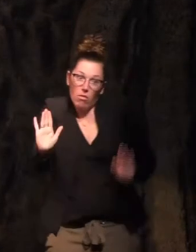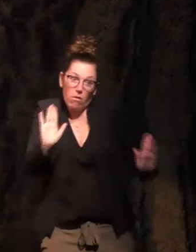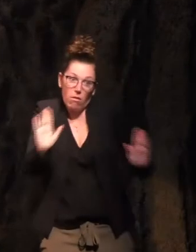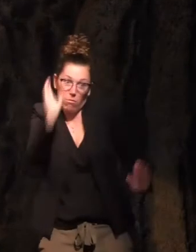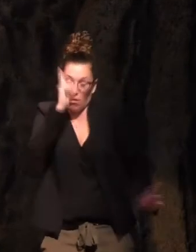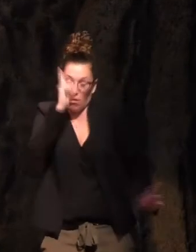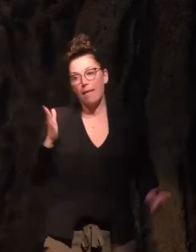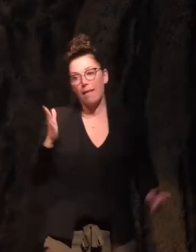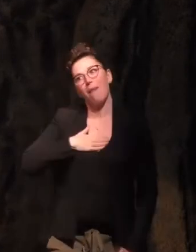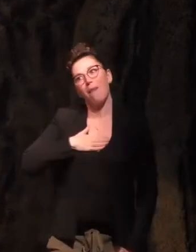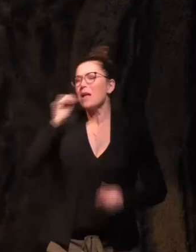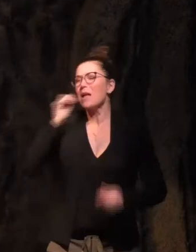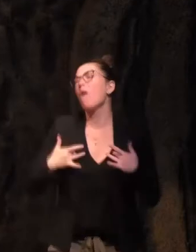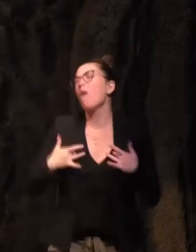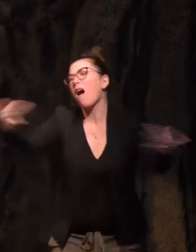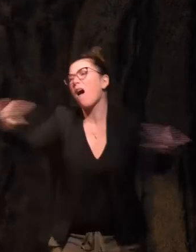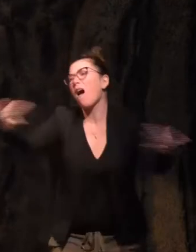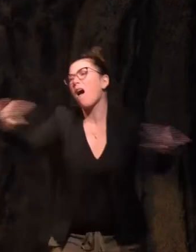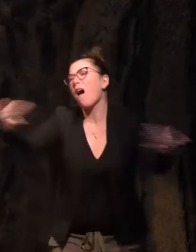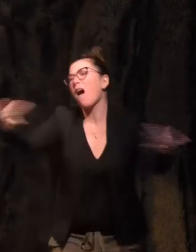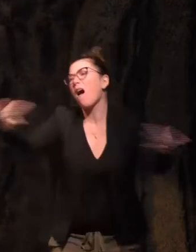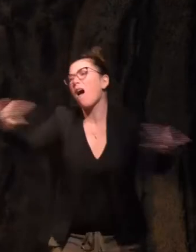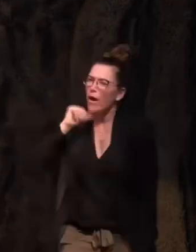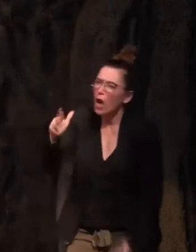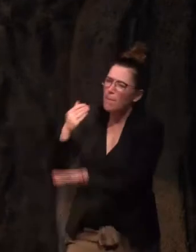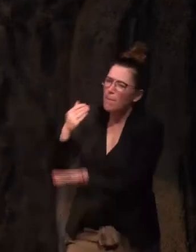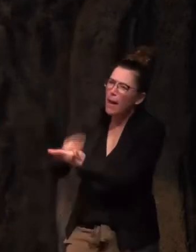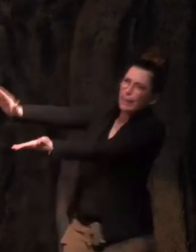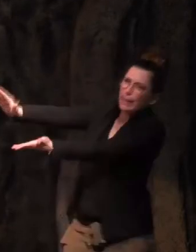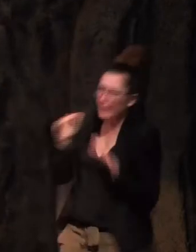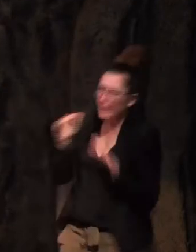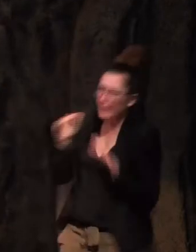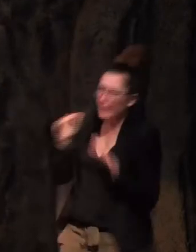What's up? Come on, like... (Audience applauding)